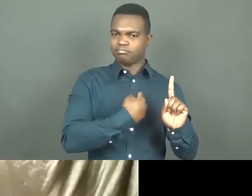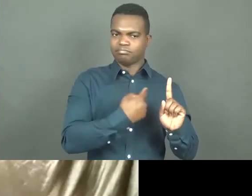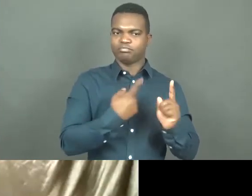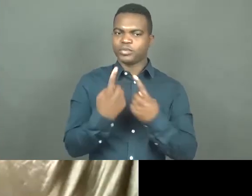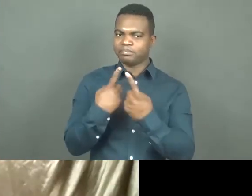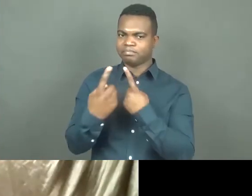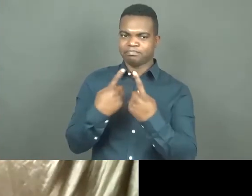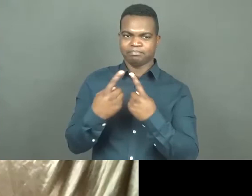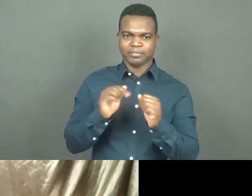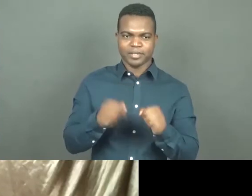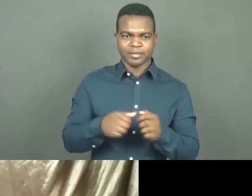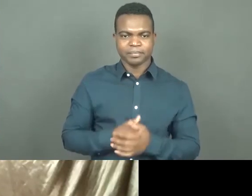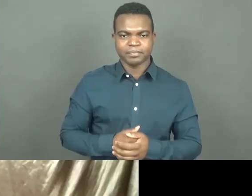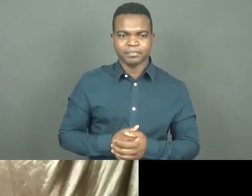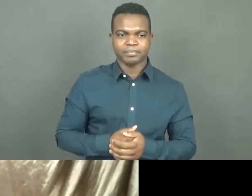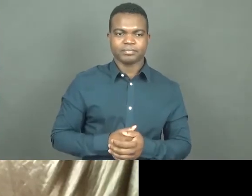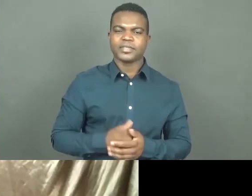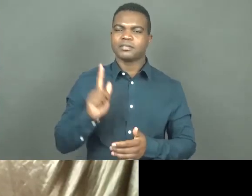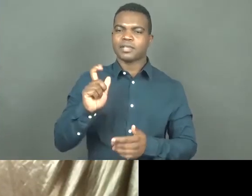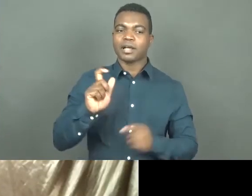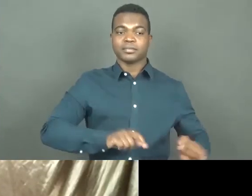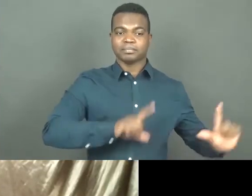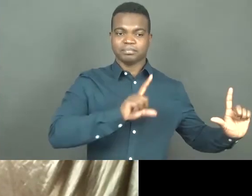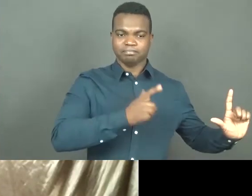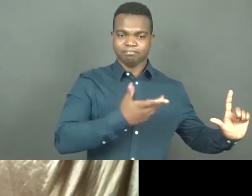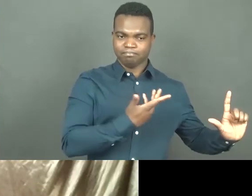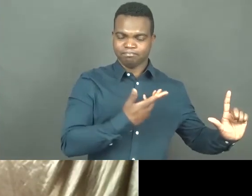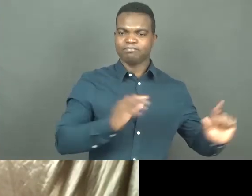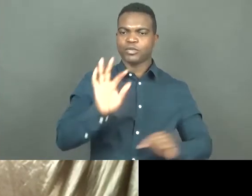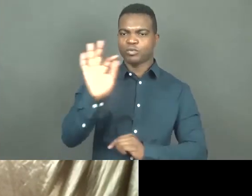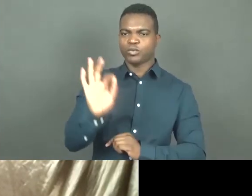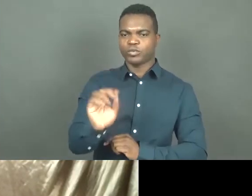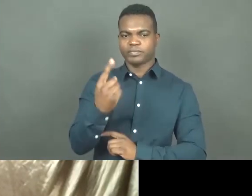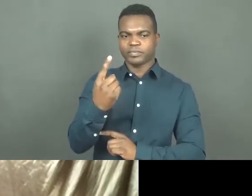the constituency of organizations of persons with disabilities in the region.